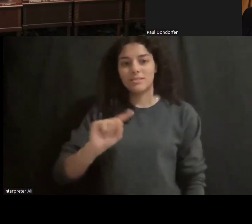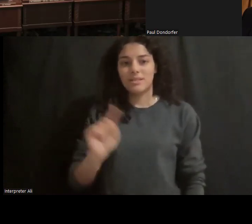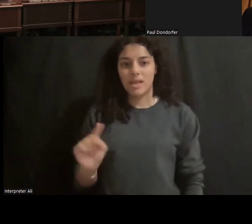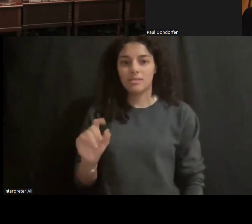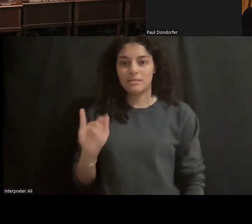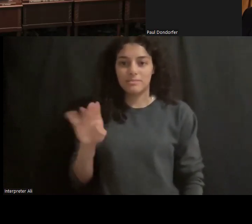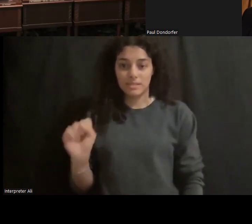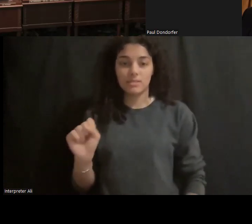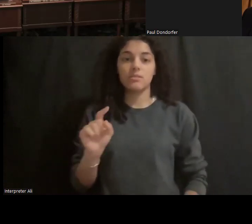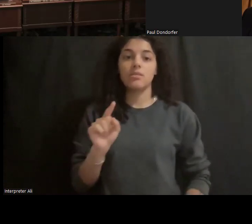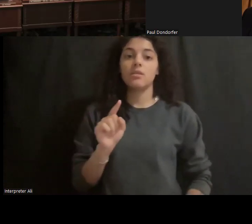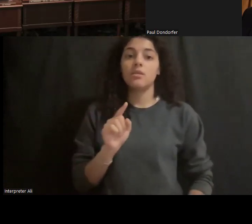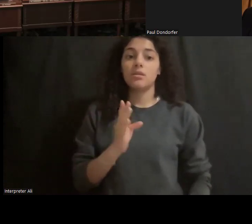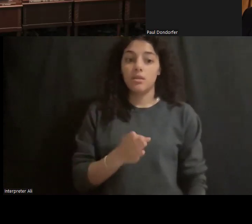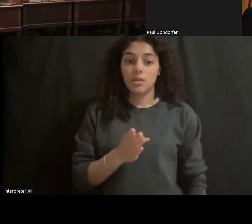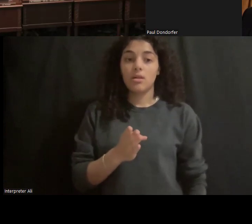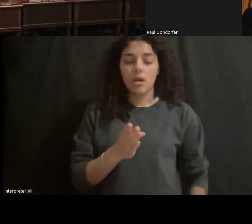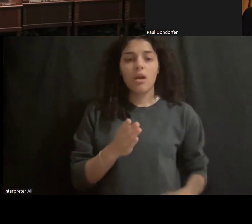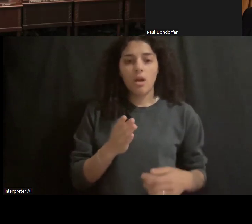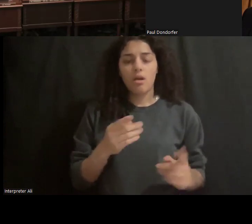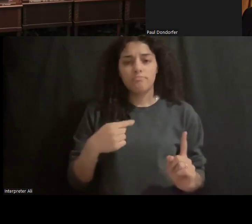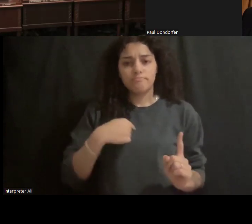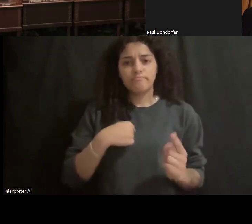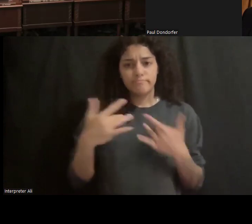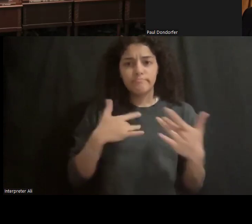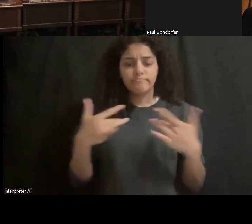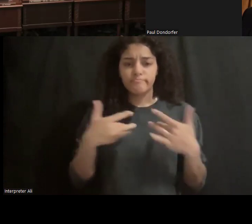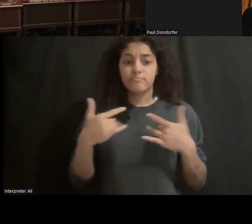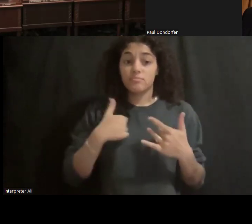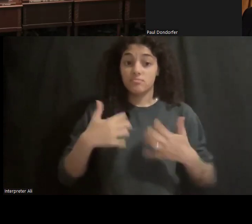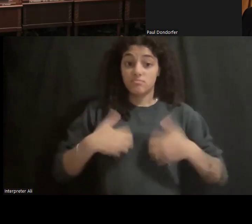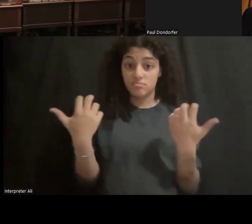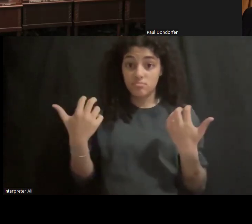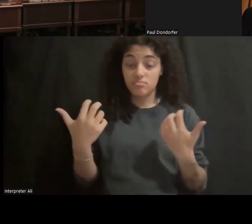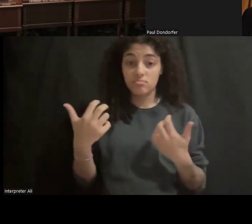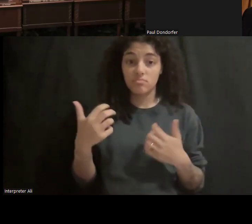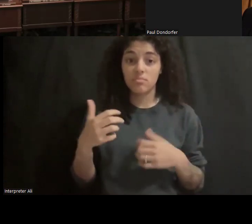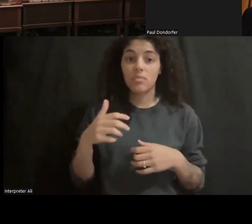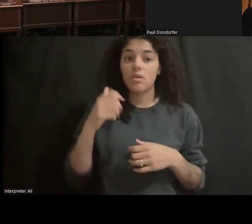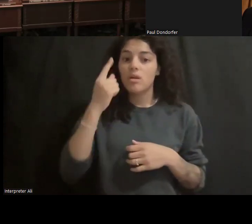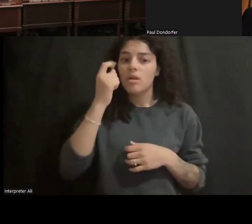I too have concerned I I'm outraged that we didn't have an opportunity to really have discussion